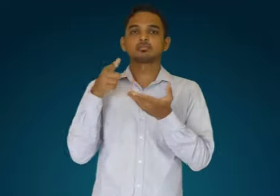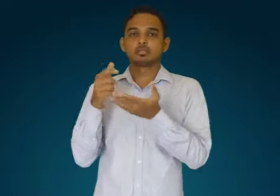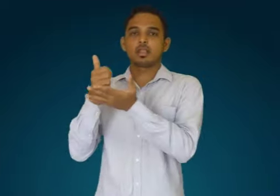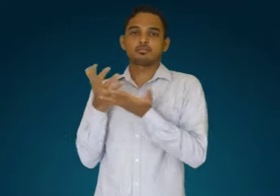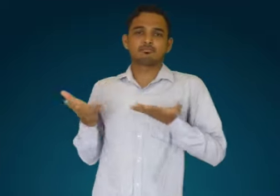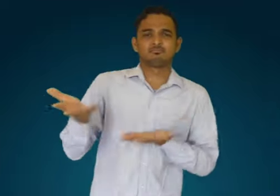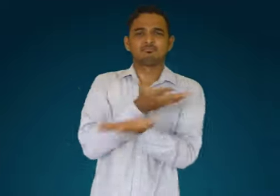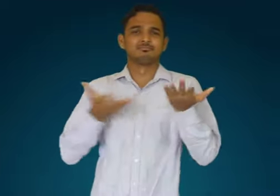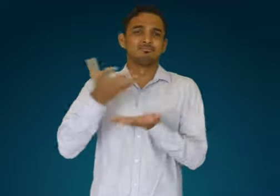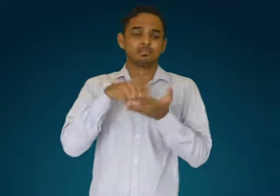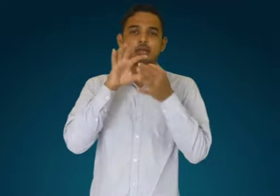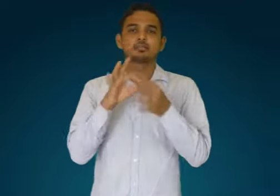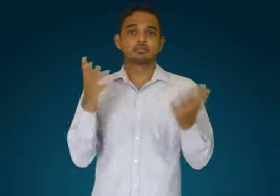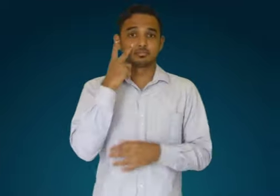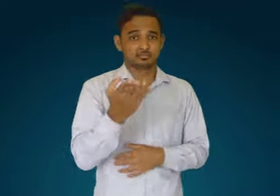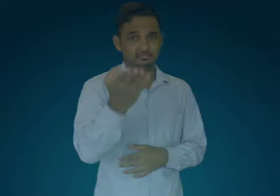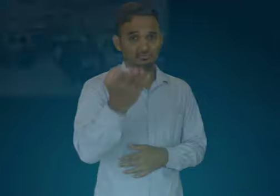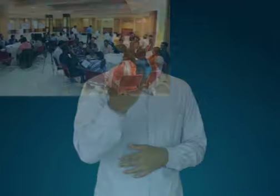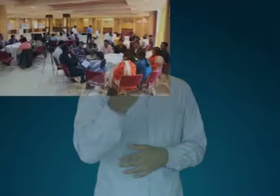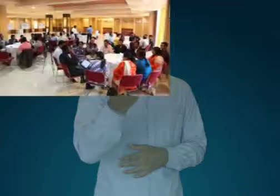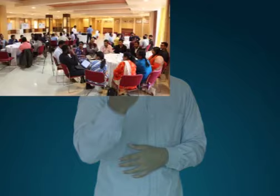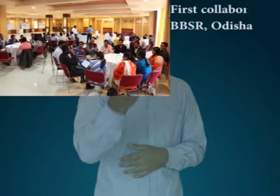these workshops are a melting pot for sharing our developments